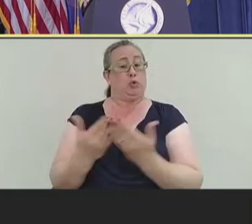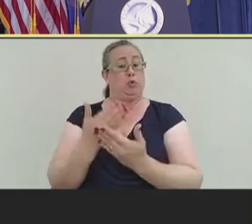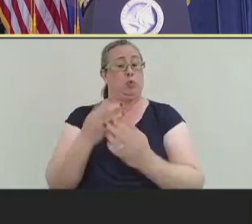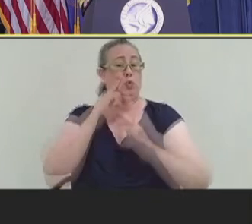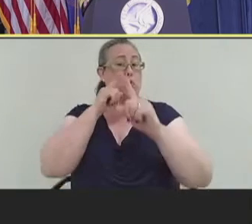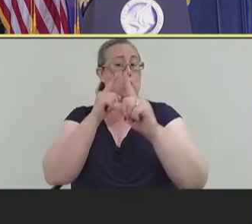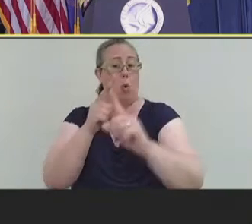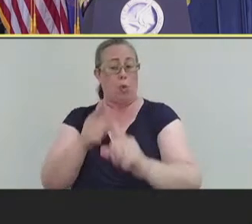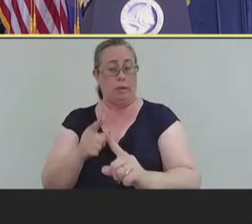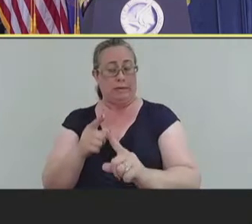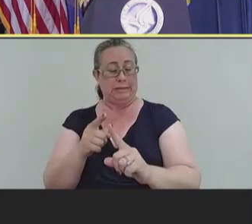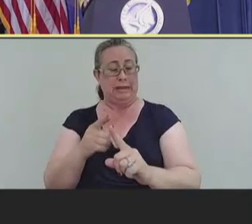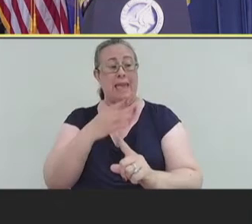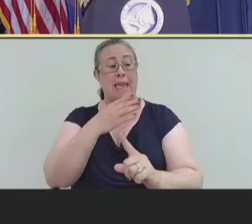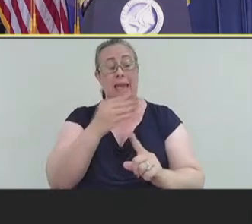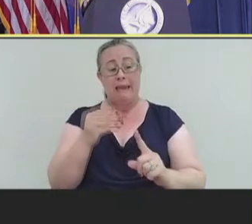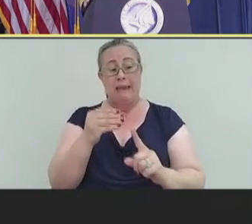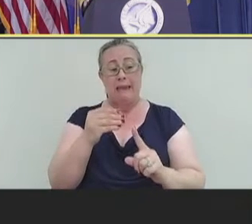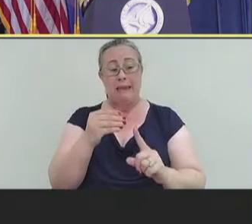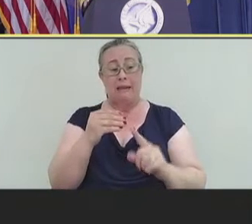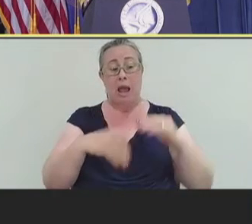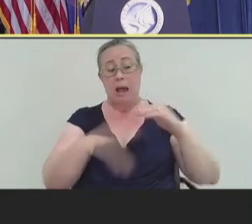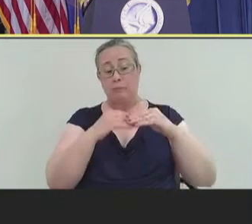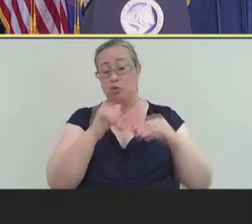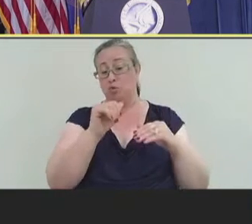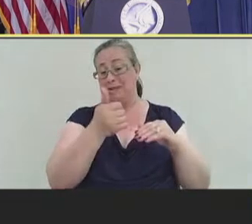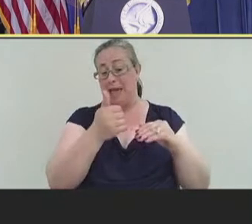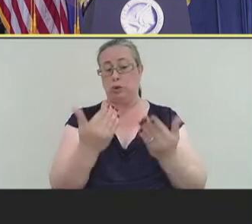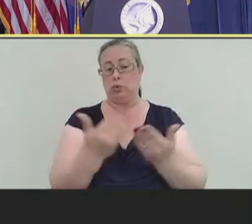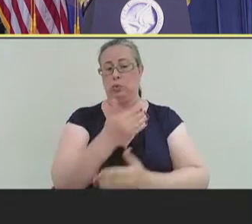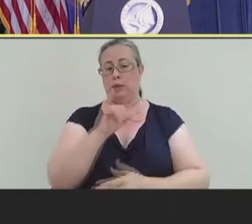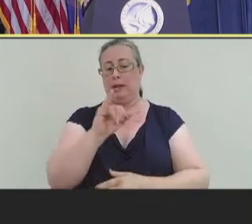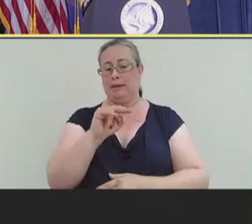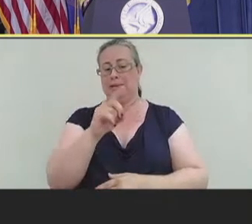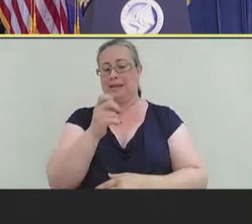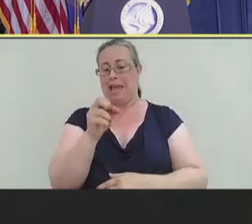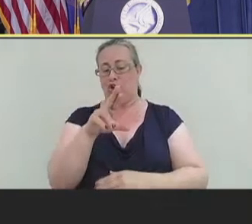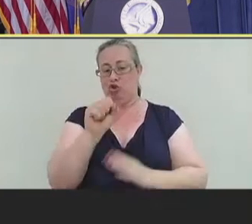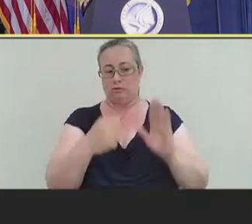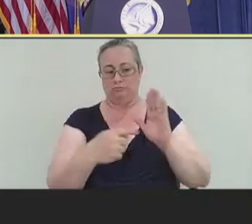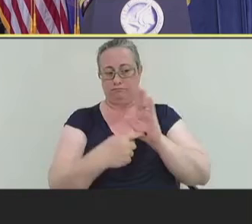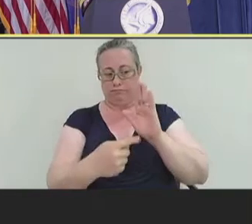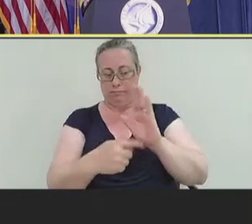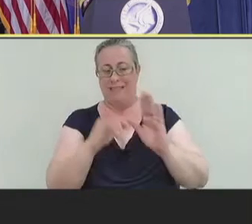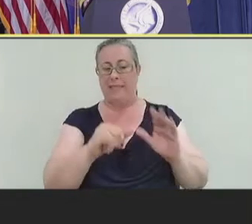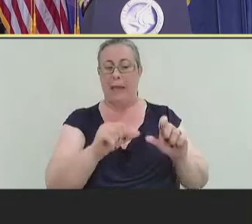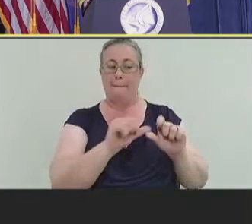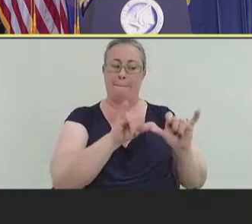as well as up to 10 new indicators that are measurable to help determine if the goals